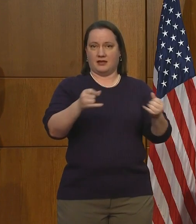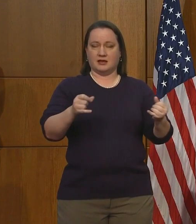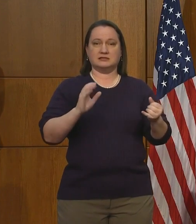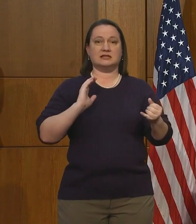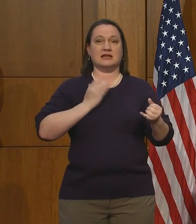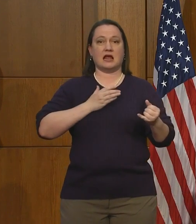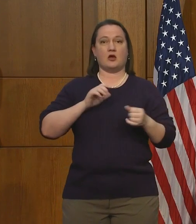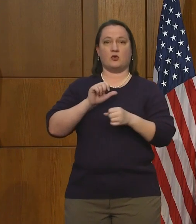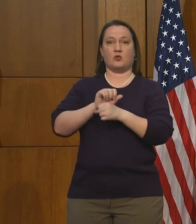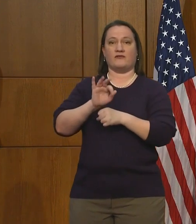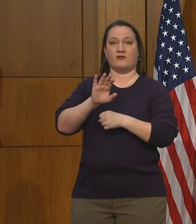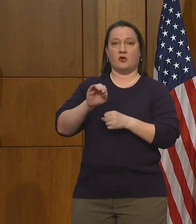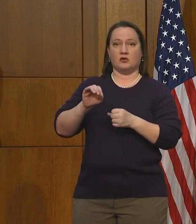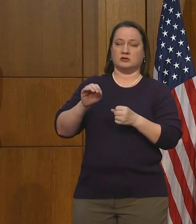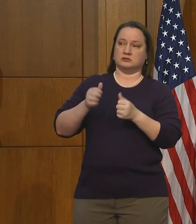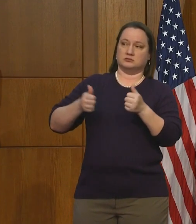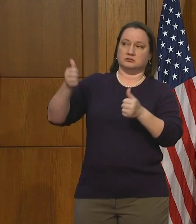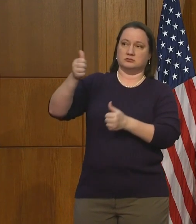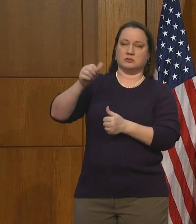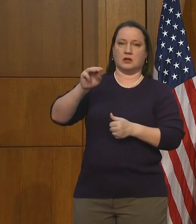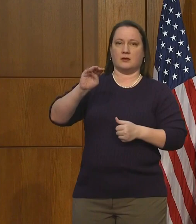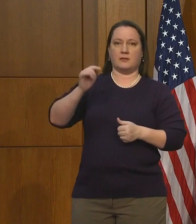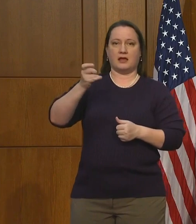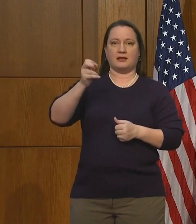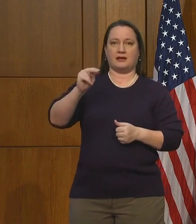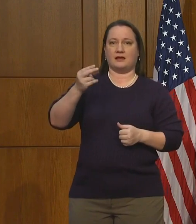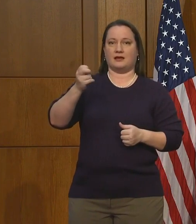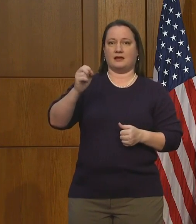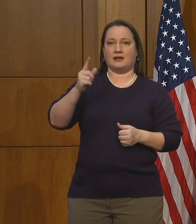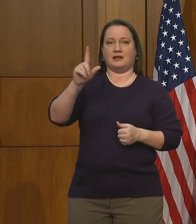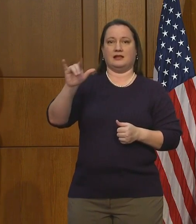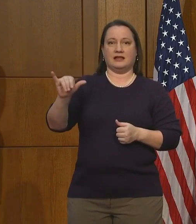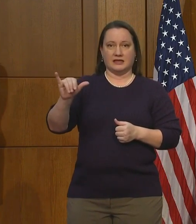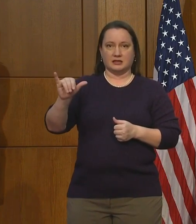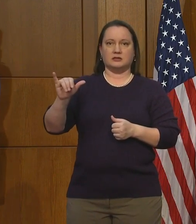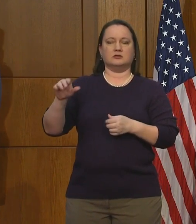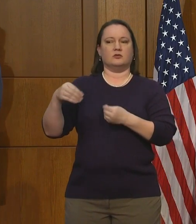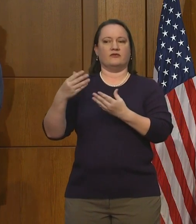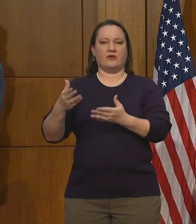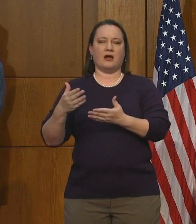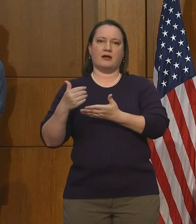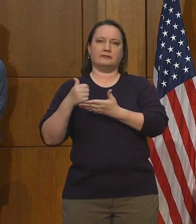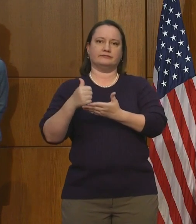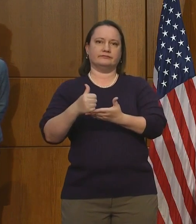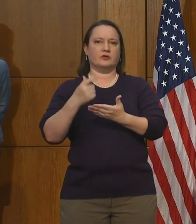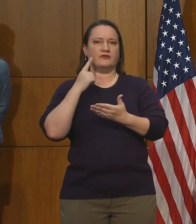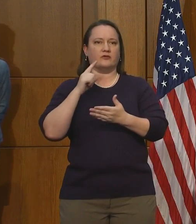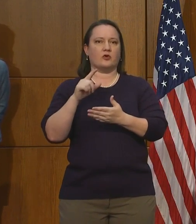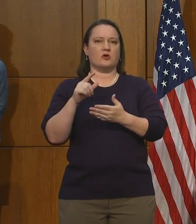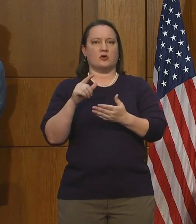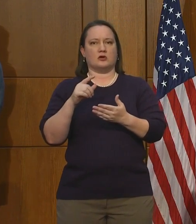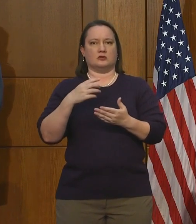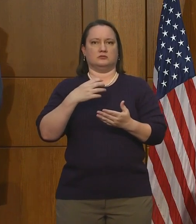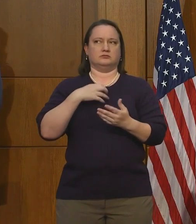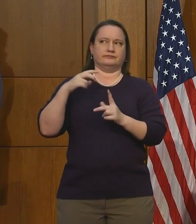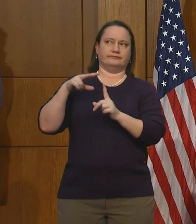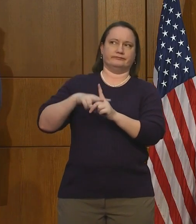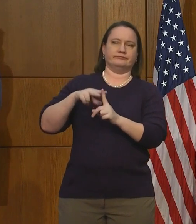OUR CHIEF WORK FORCE ADVISOR DR MEGHAN HEALING TO PROVIDE RELIEF THROUGH THE UNEMPLOYMENT